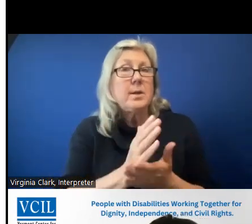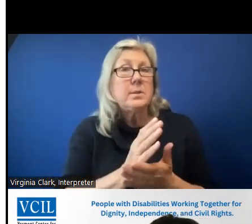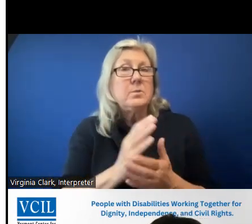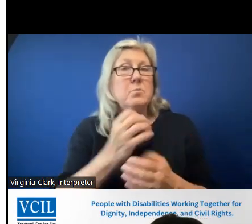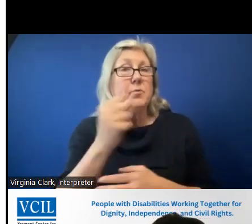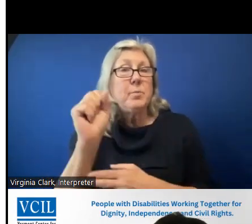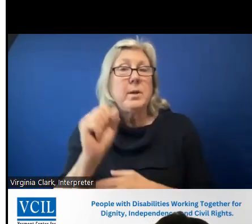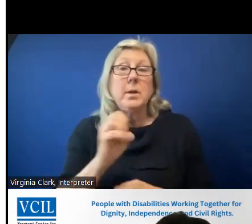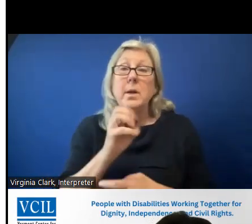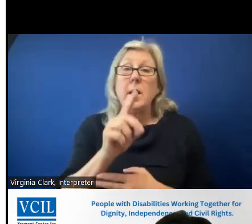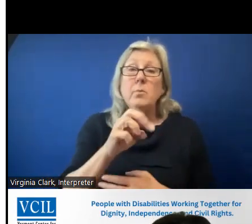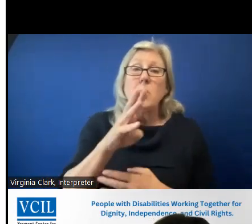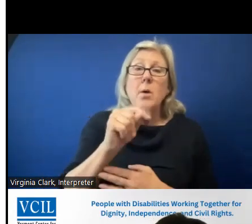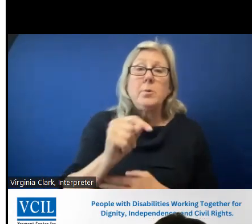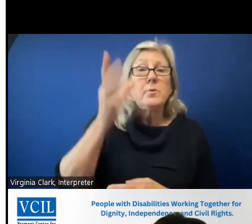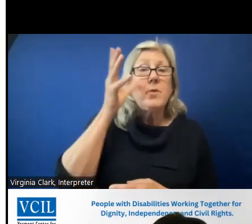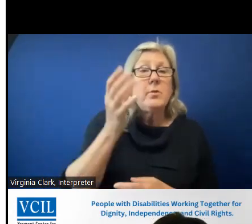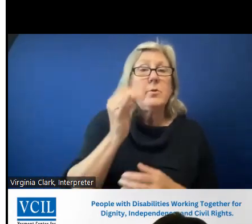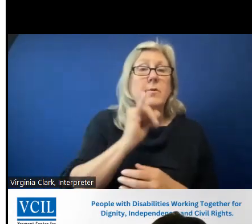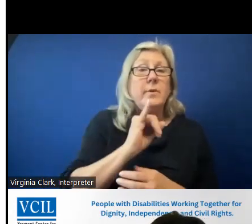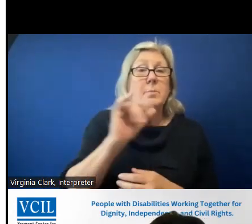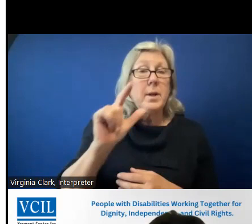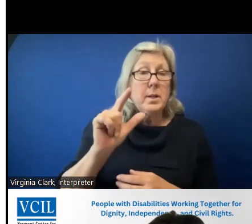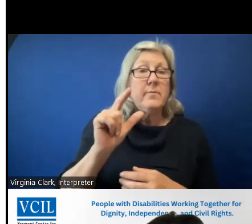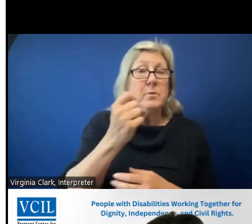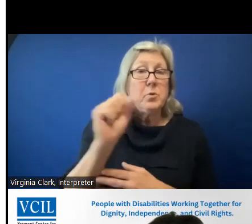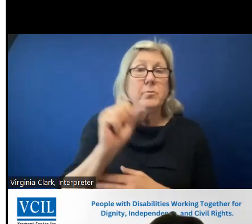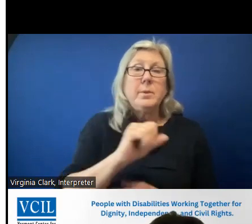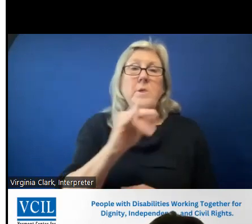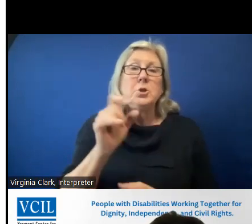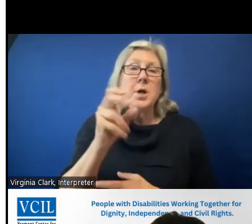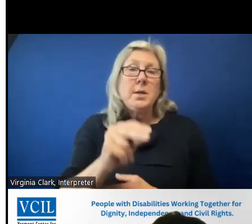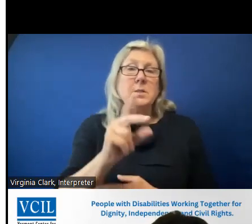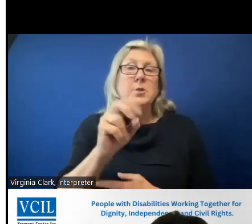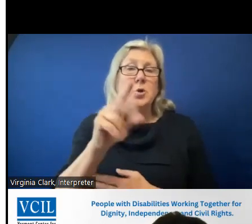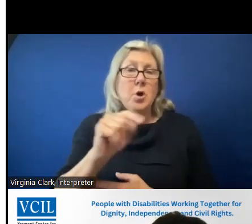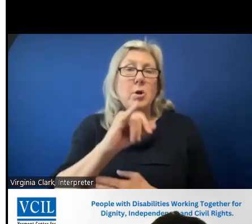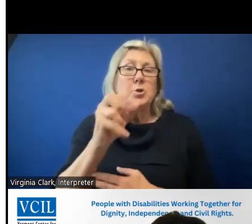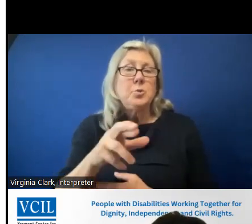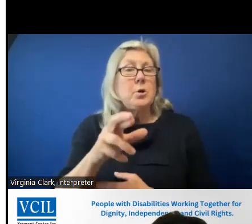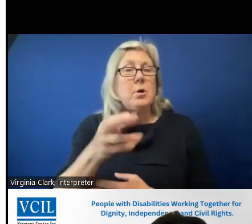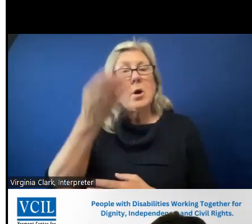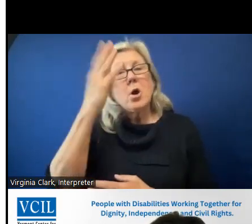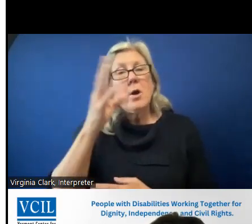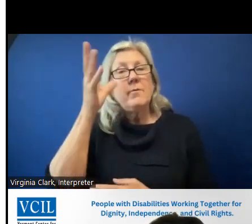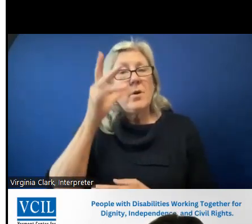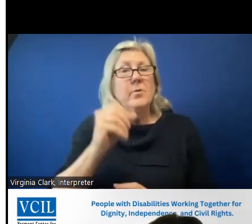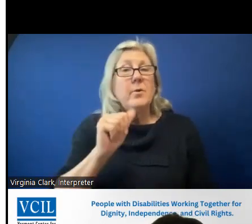living movement. Justin Dart Jr., Godfather of the Americans with disabilities Act.